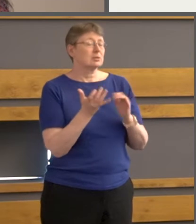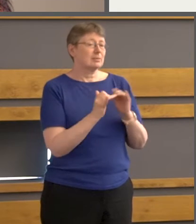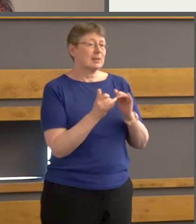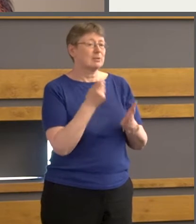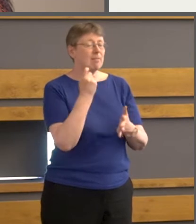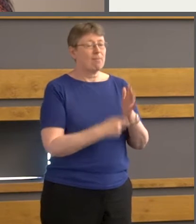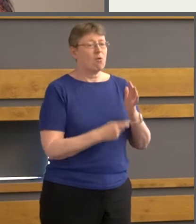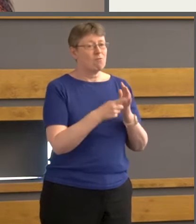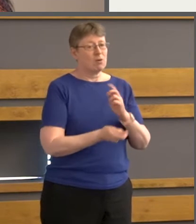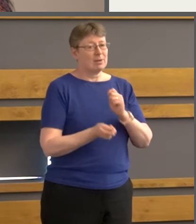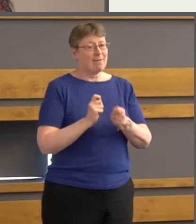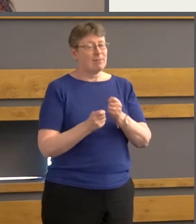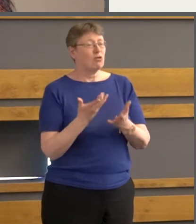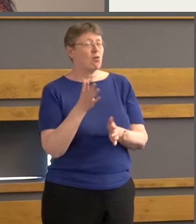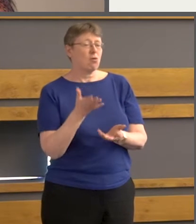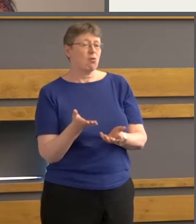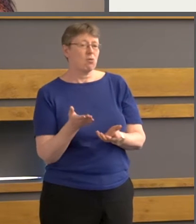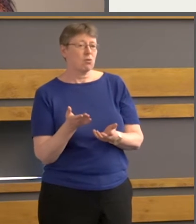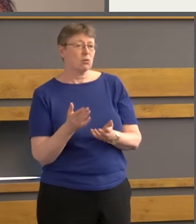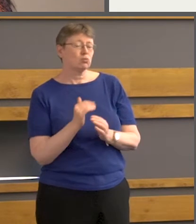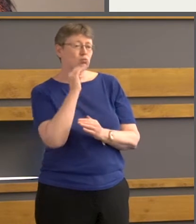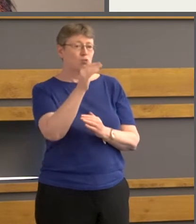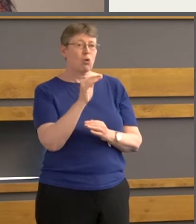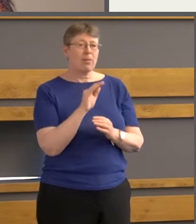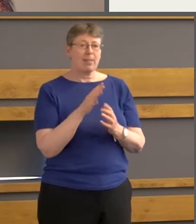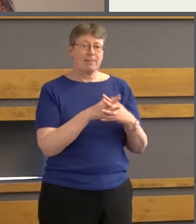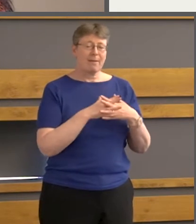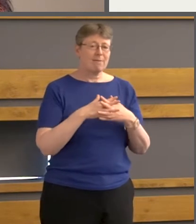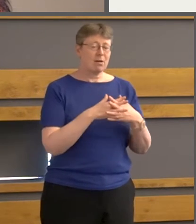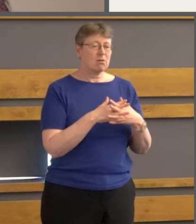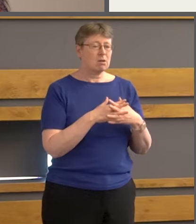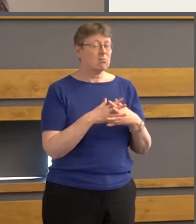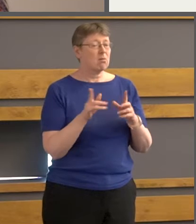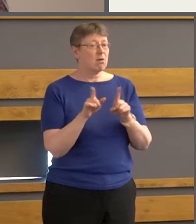was not able to pay for goods in cash, other forms of remuneration that were accepted